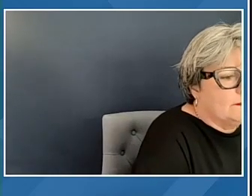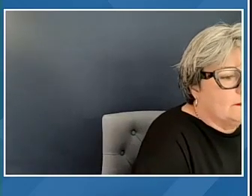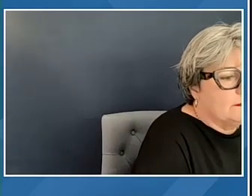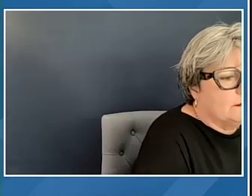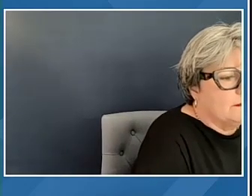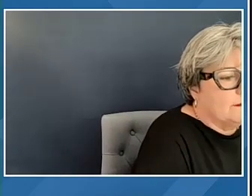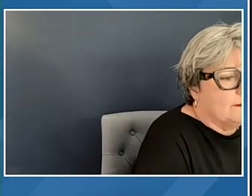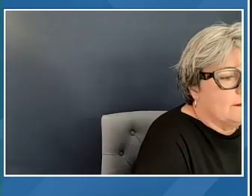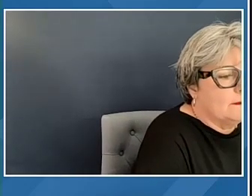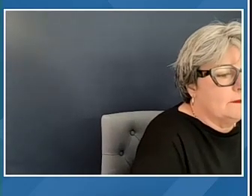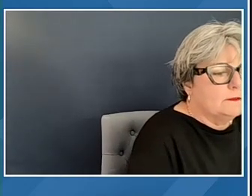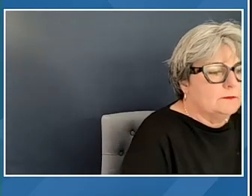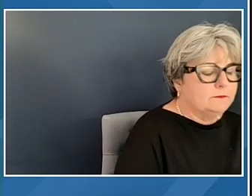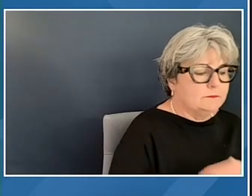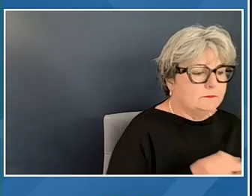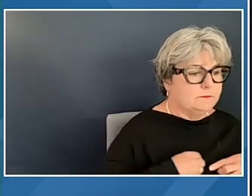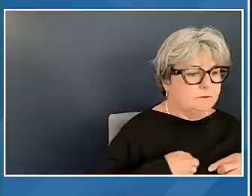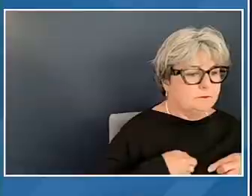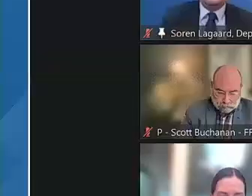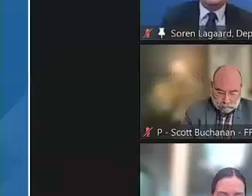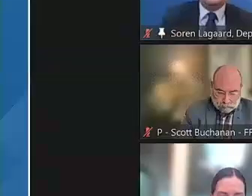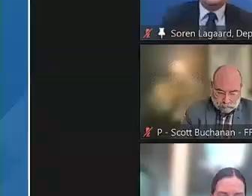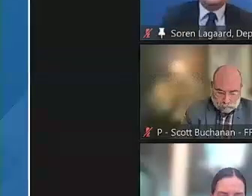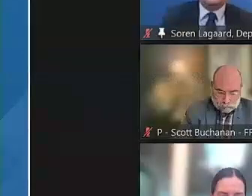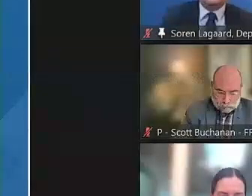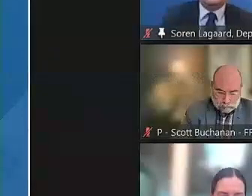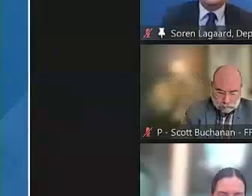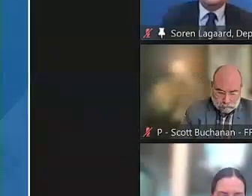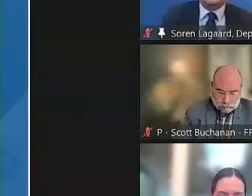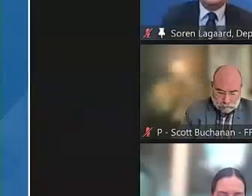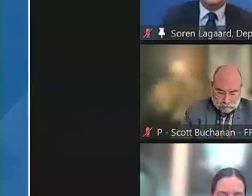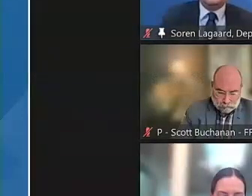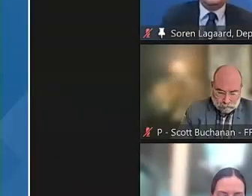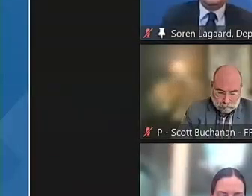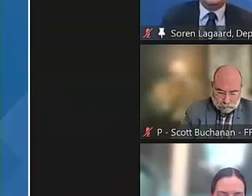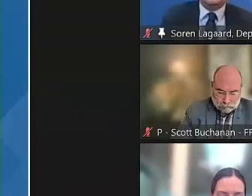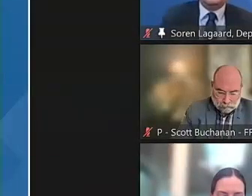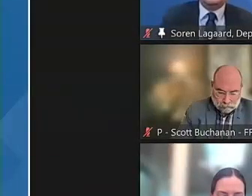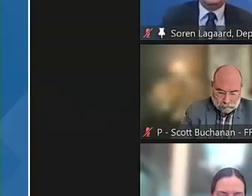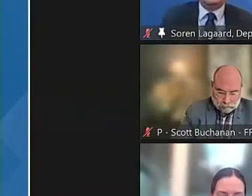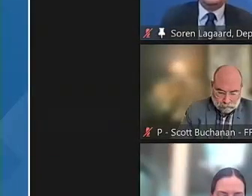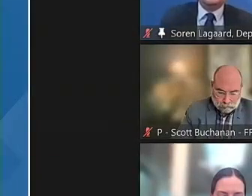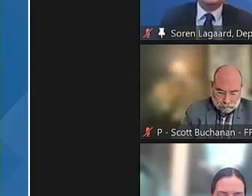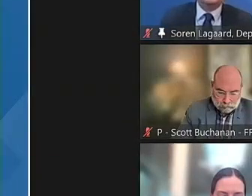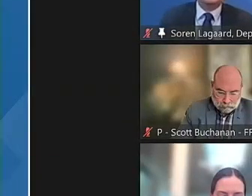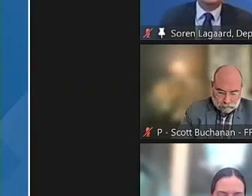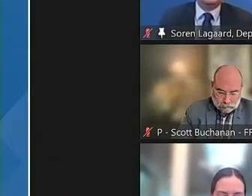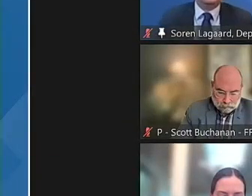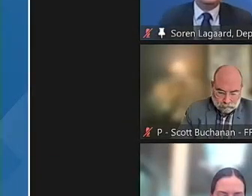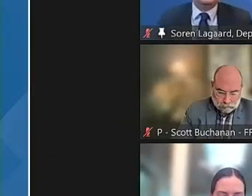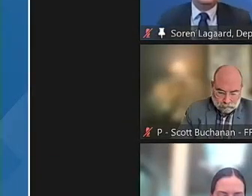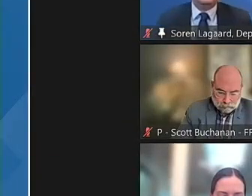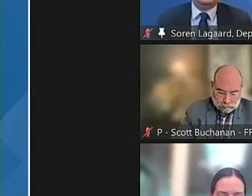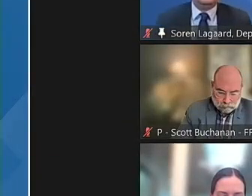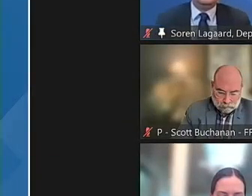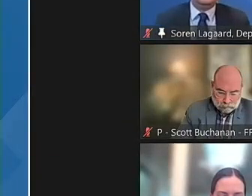while because that's what I was told was the best thing for me. 30 seconds remaining, Karen. 30 seconds remaining. And ended up in forbearance, or ended up in